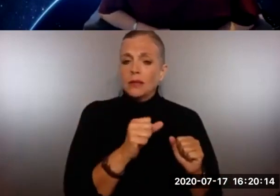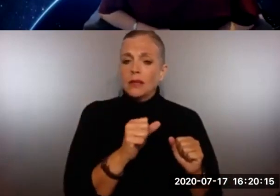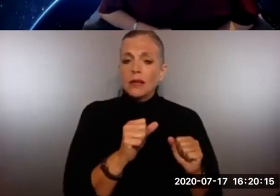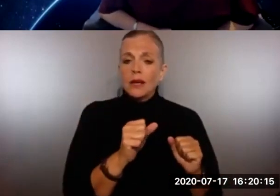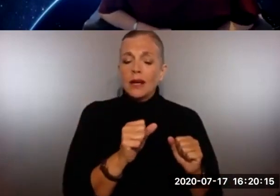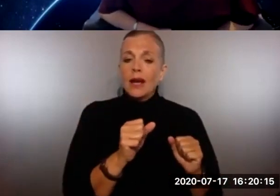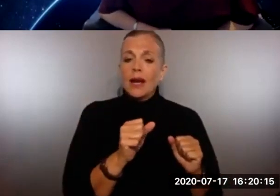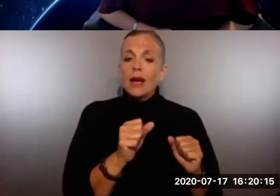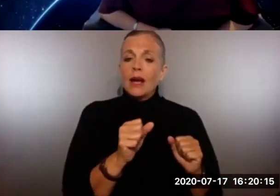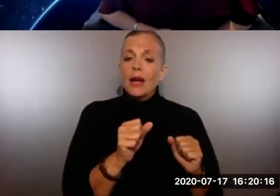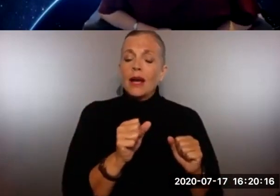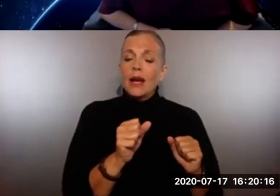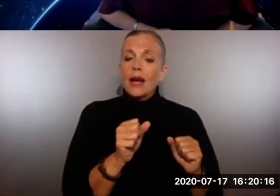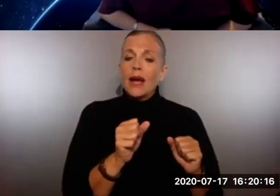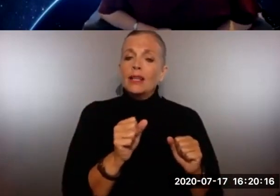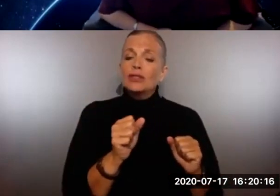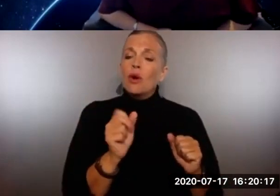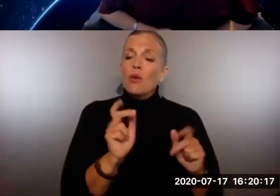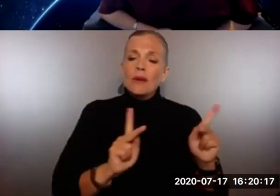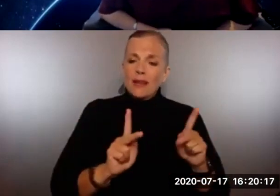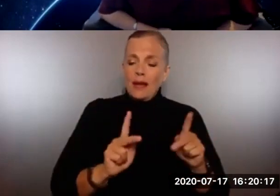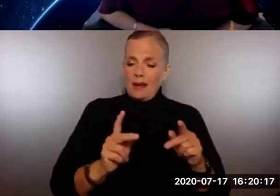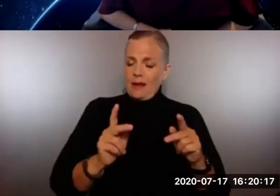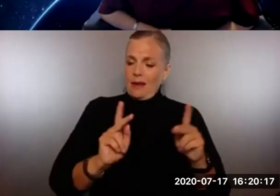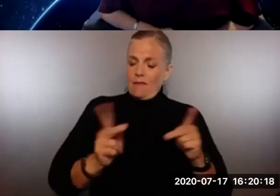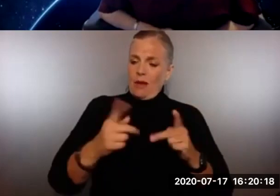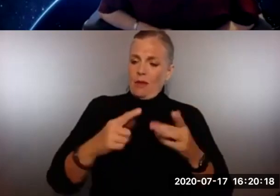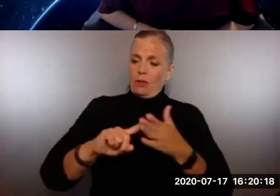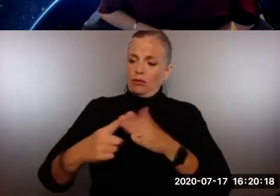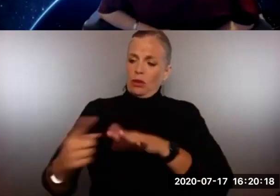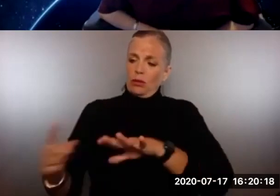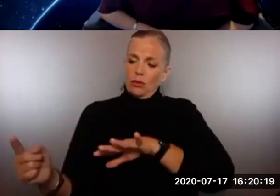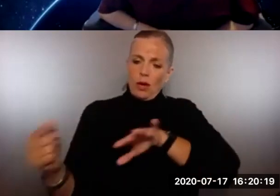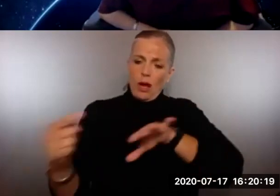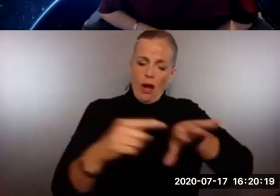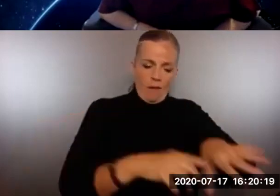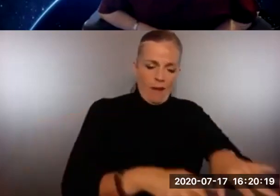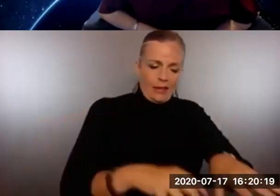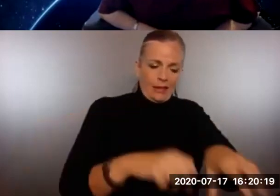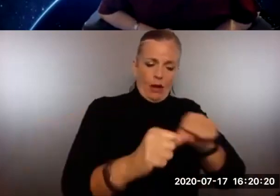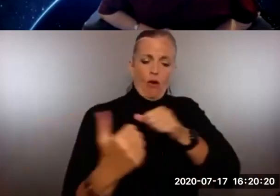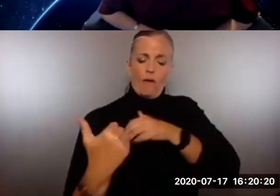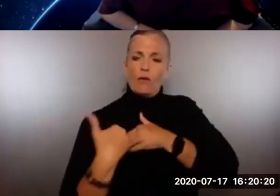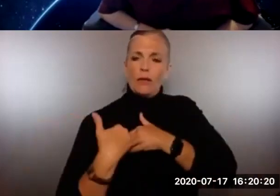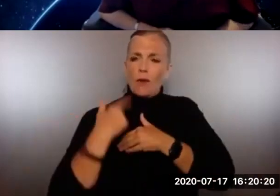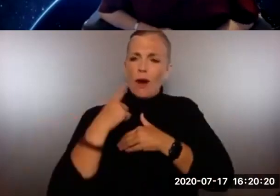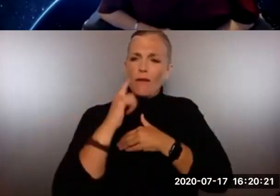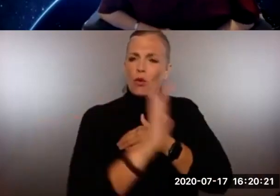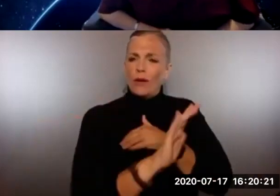taking over responsibility for somebody else's life instead of continuing to work with them to ensure